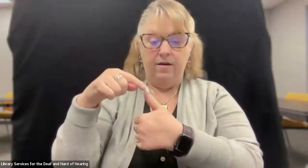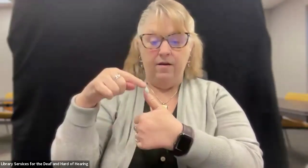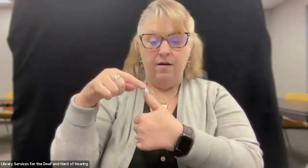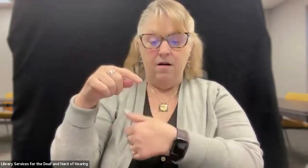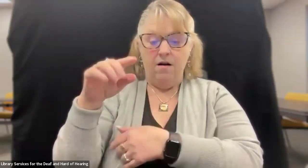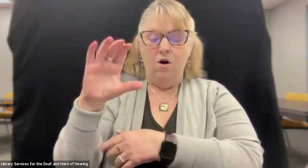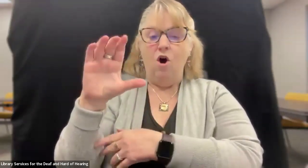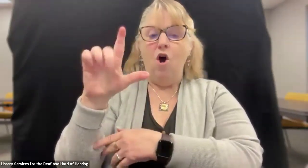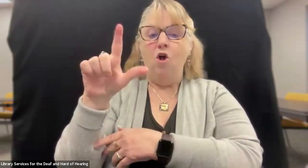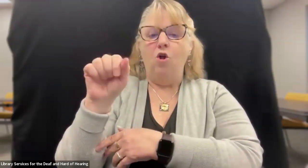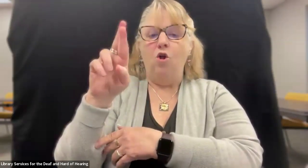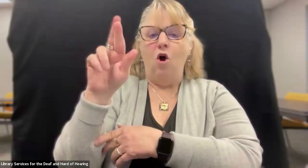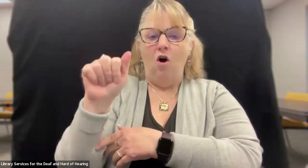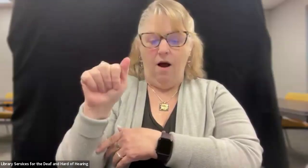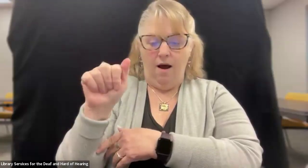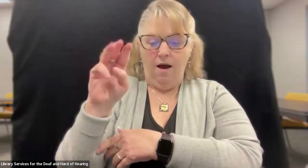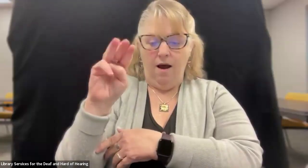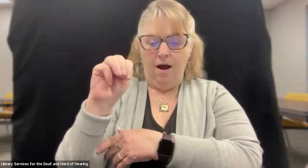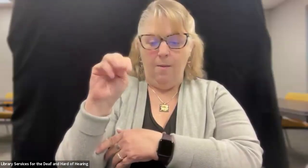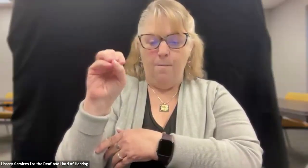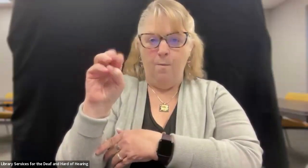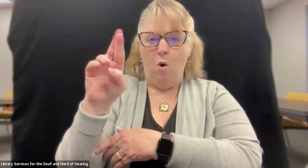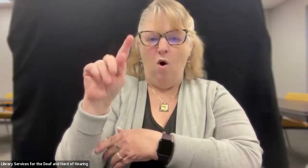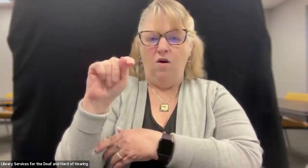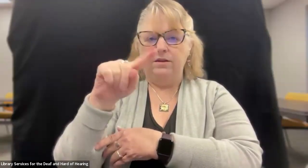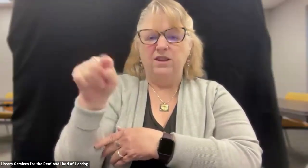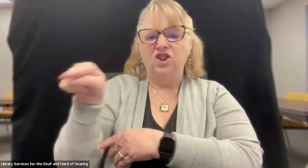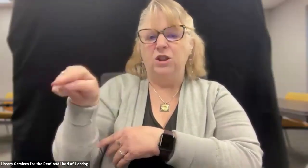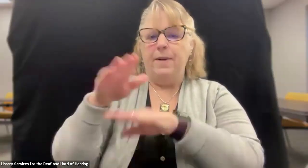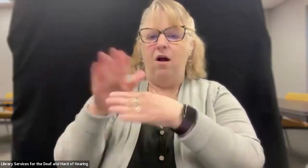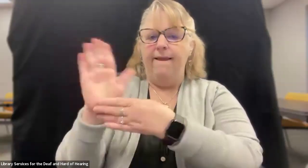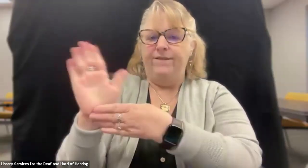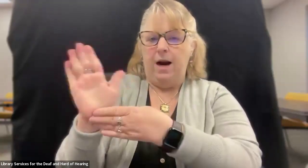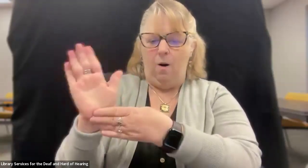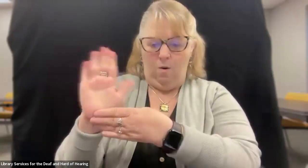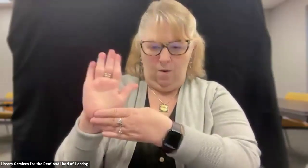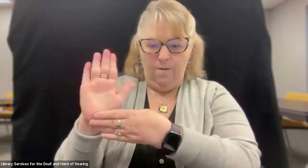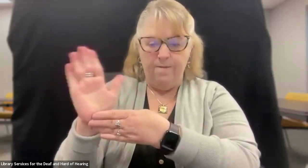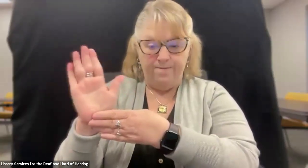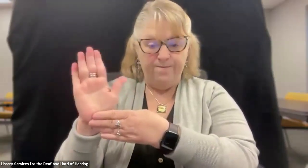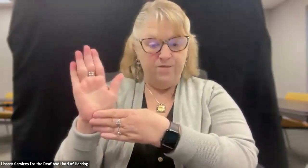The fifth representative, Laura Moritz,